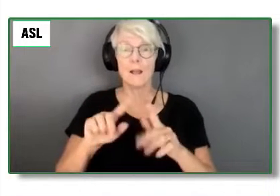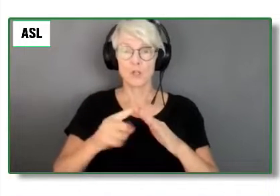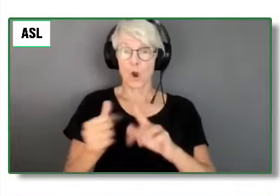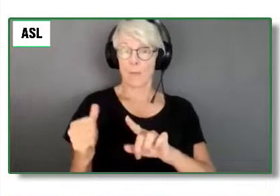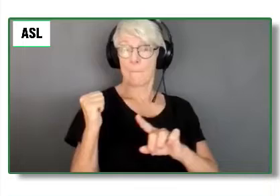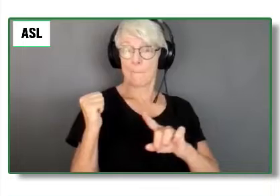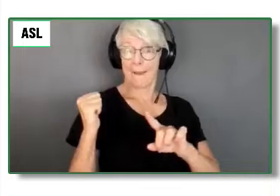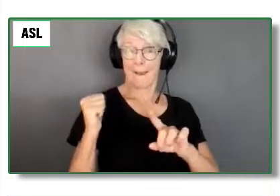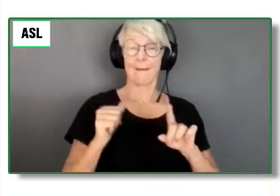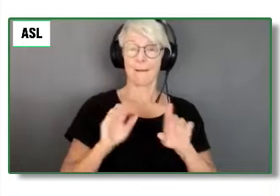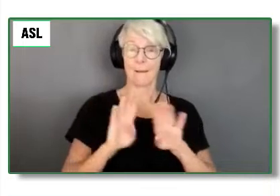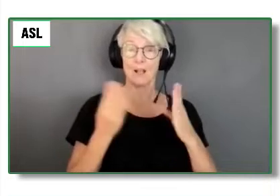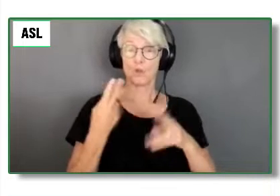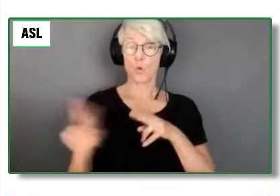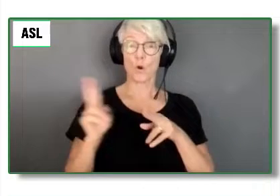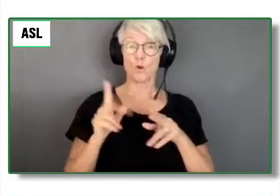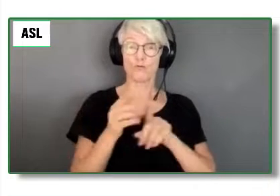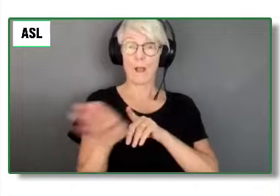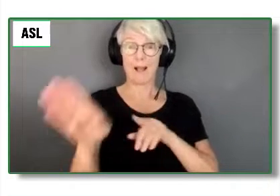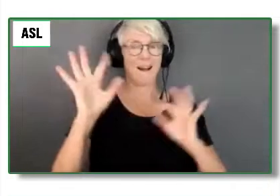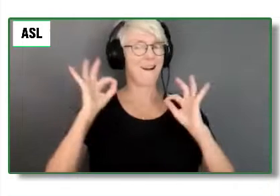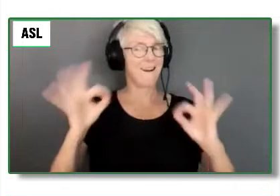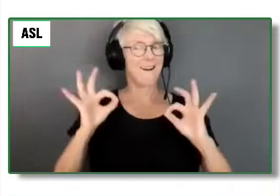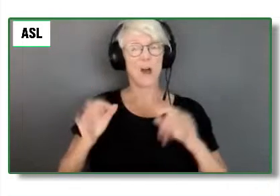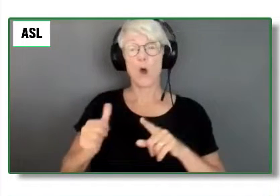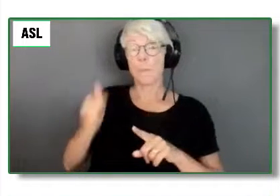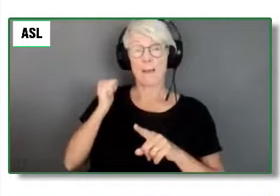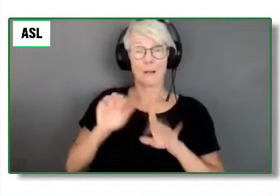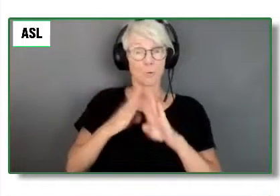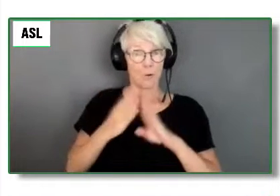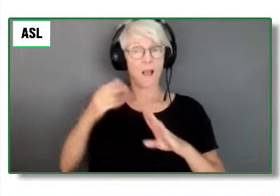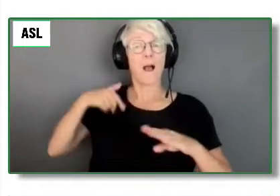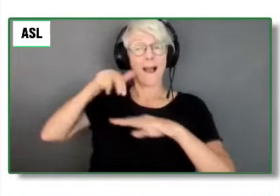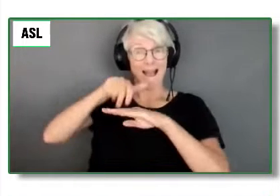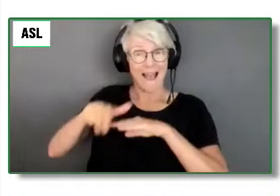before I encountered a step that I couldn't navigate in my motorized